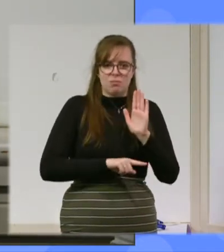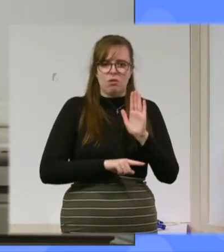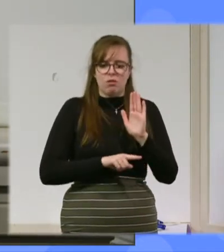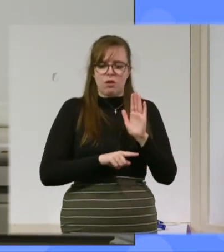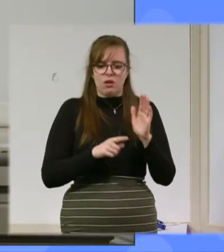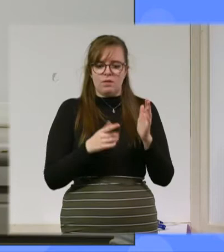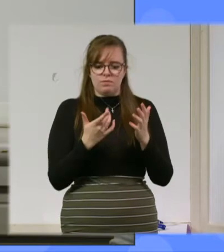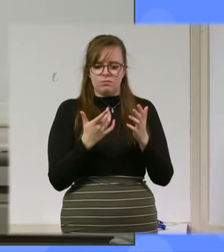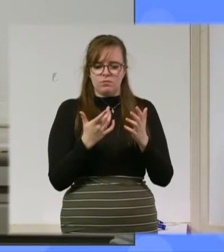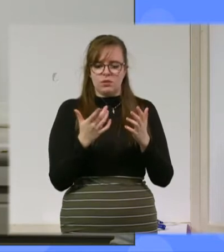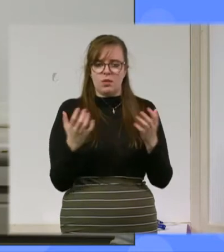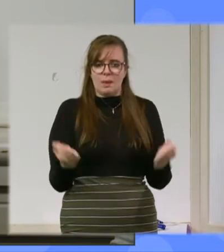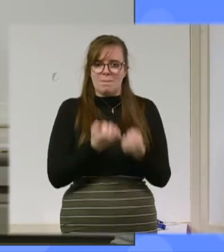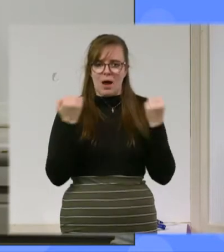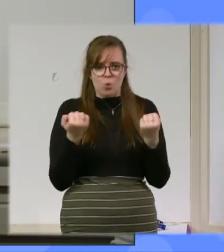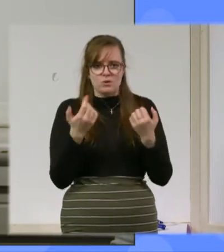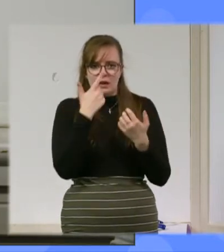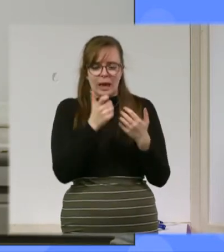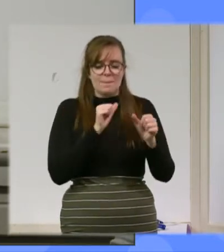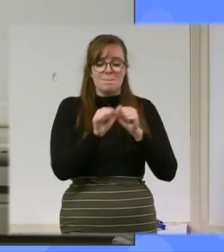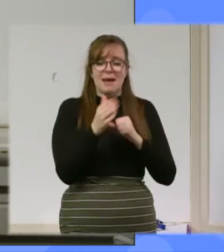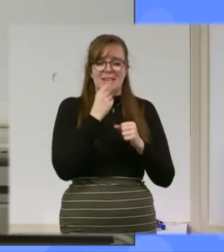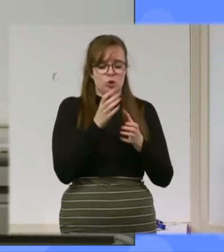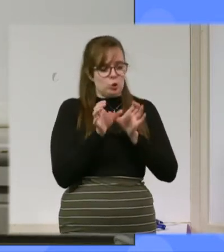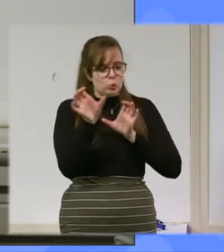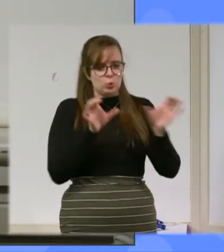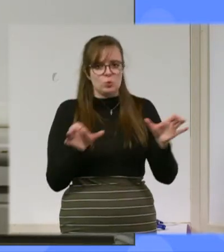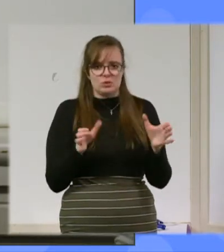those powers most effectively for use and how can they be used as much as